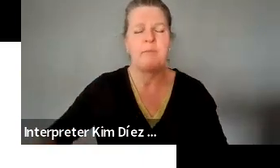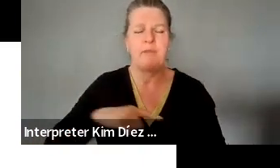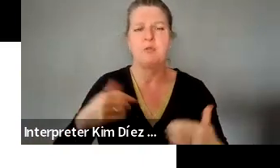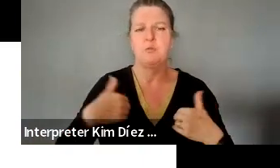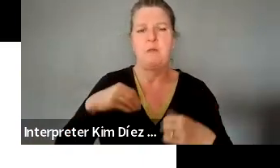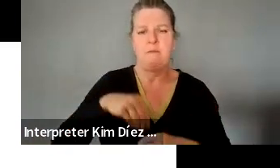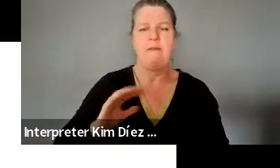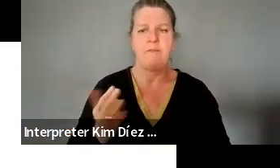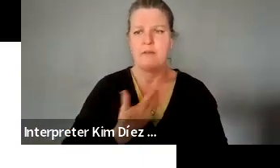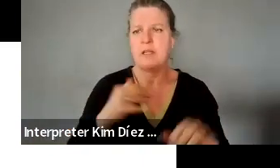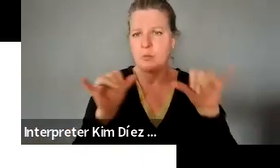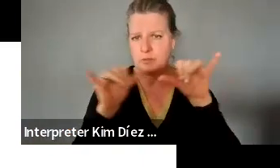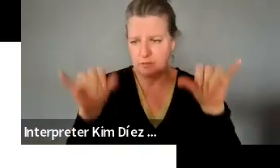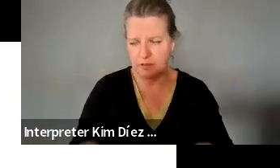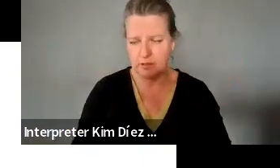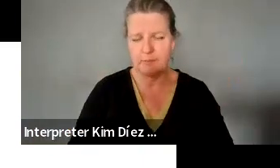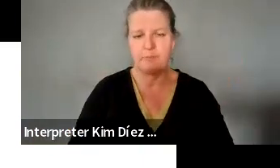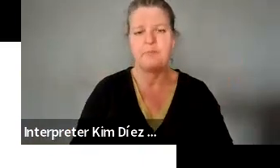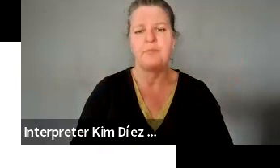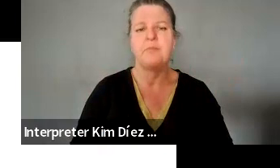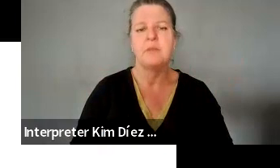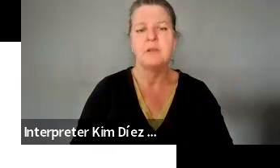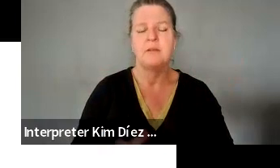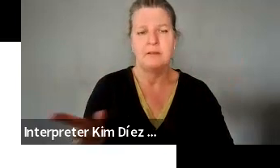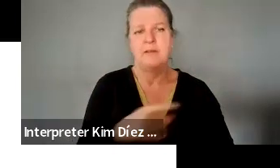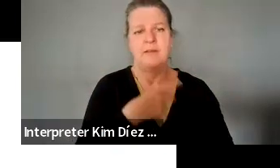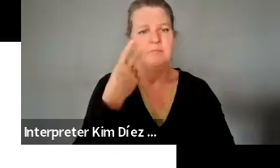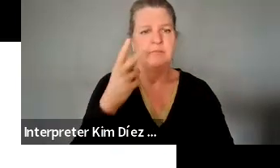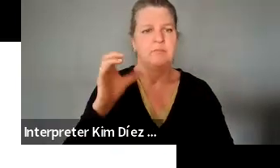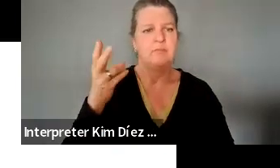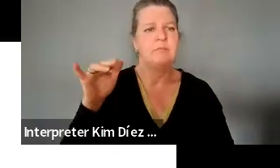And you see just stellar, stellar colleagues